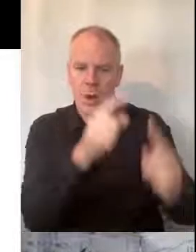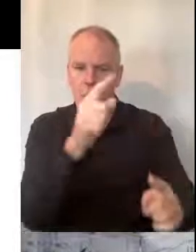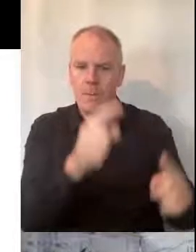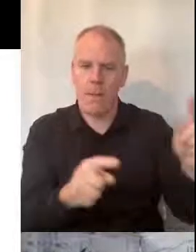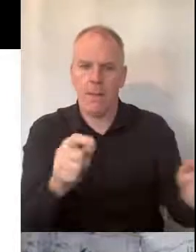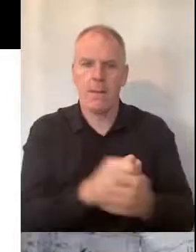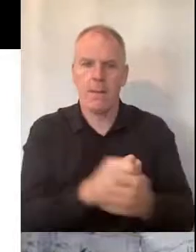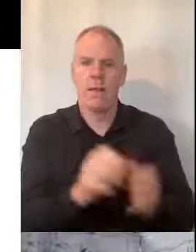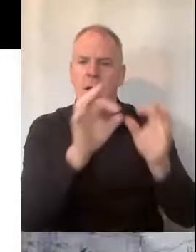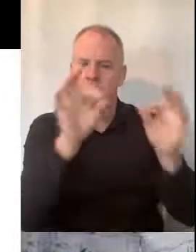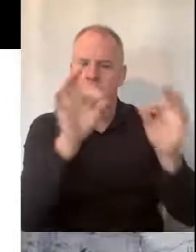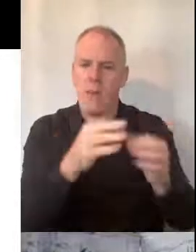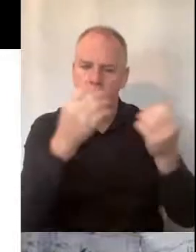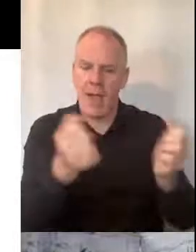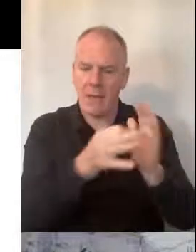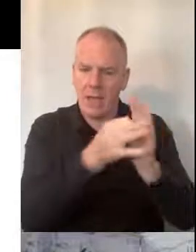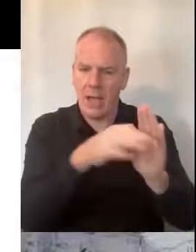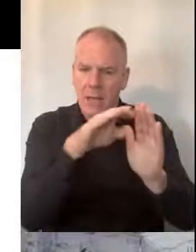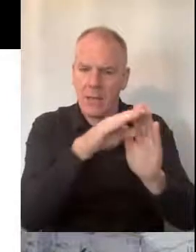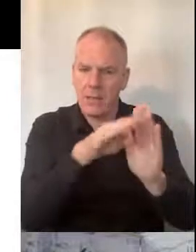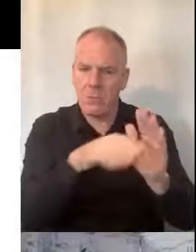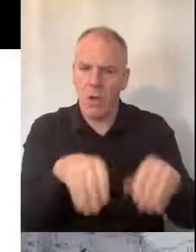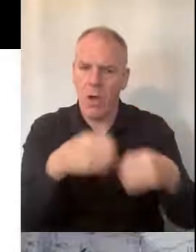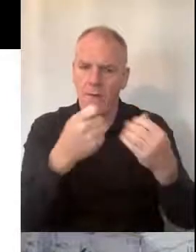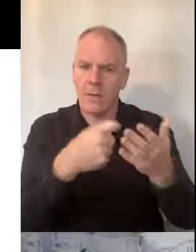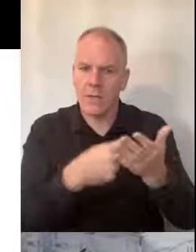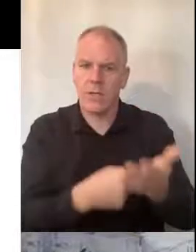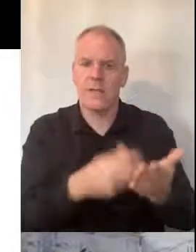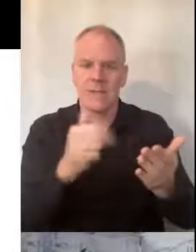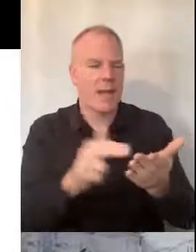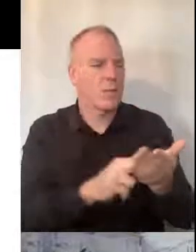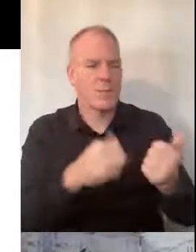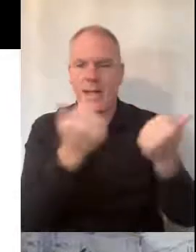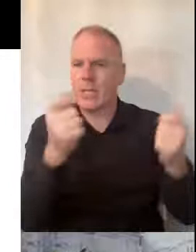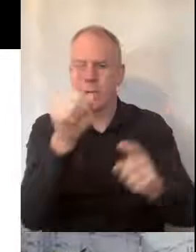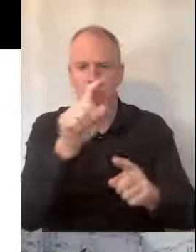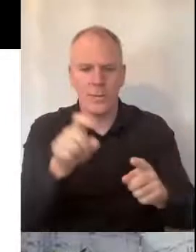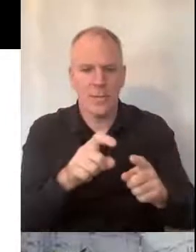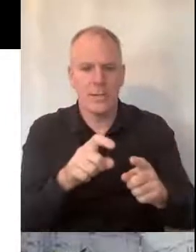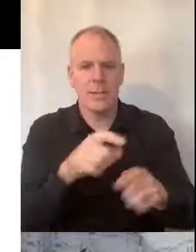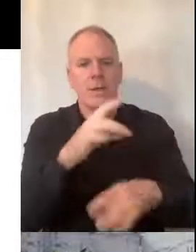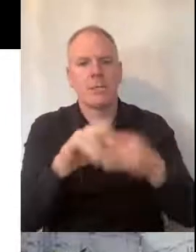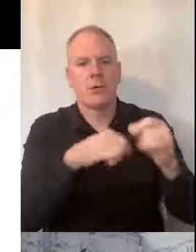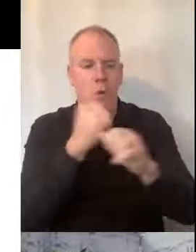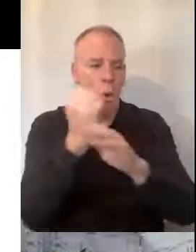of progressive guidelines, offering suggestions that can be applied in any discipline to ensure that all learners can access,